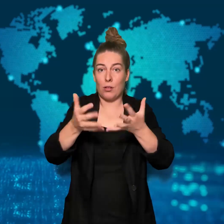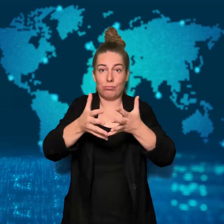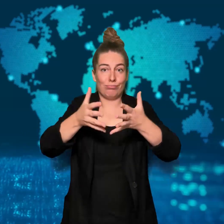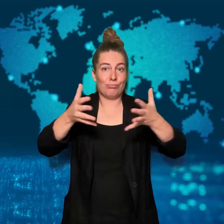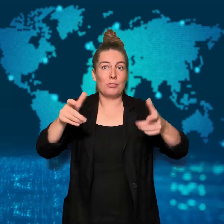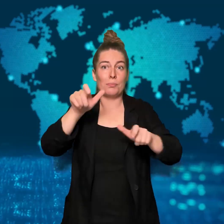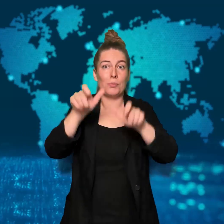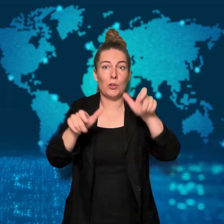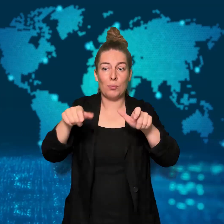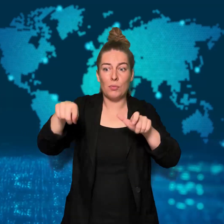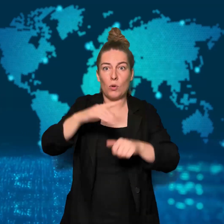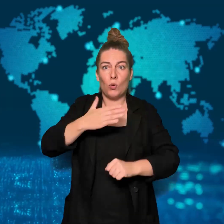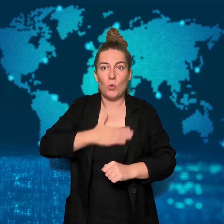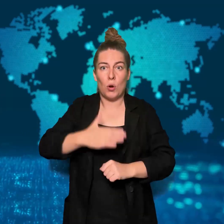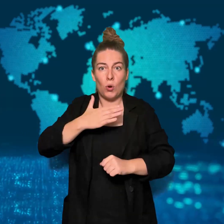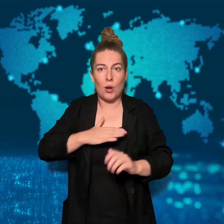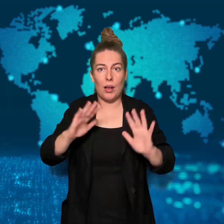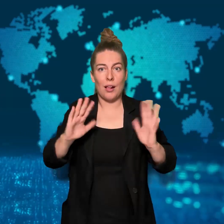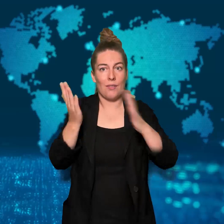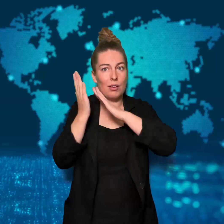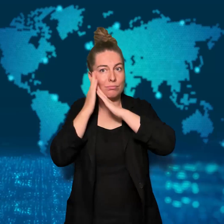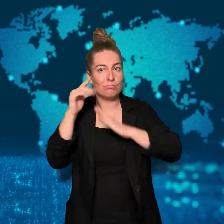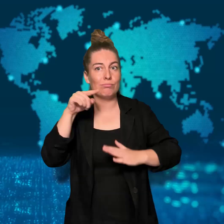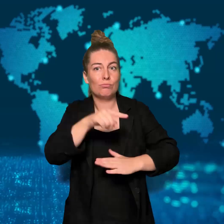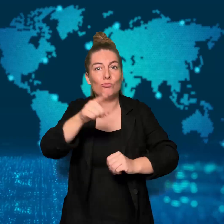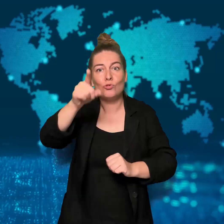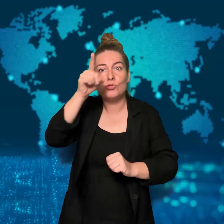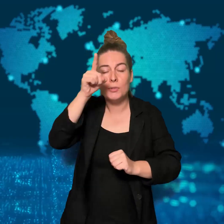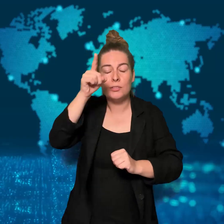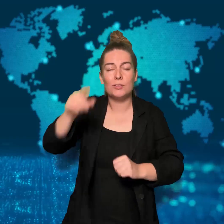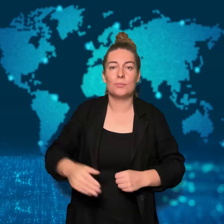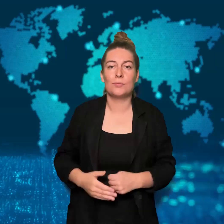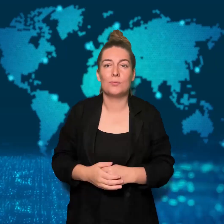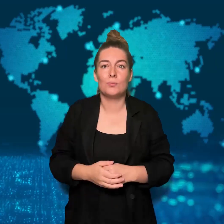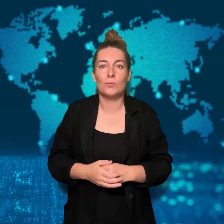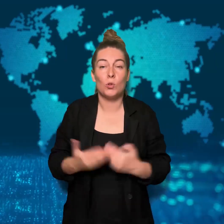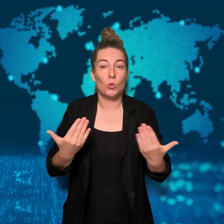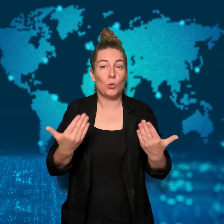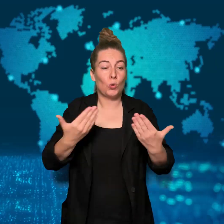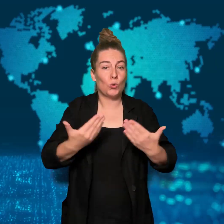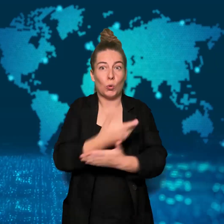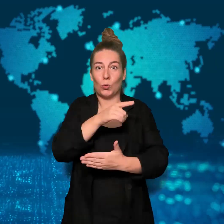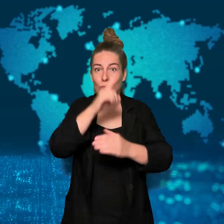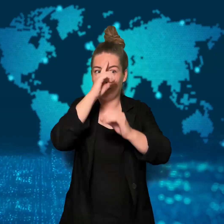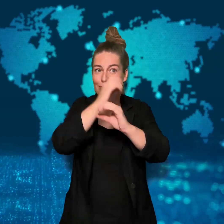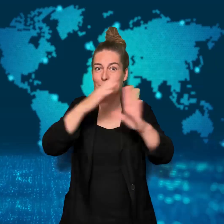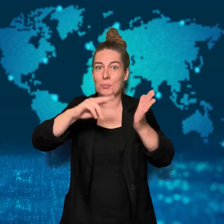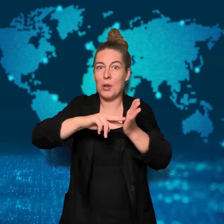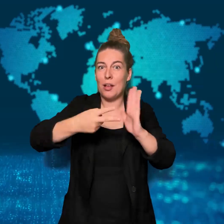public funds and infrastructure are being overwhelmed by